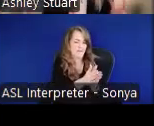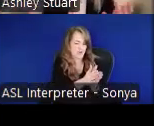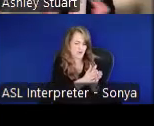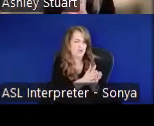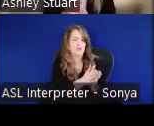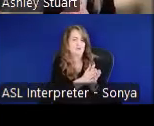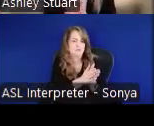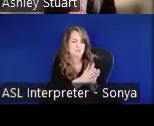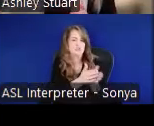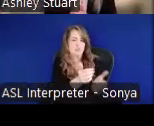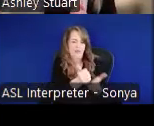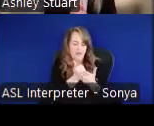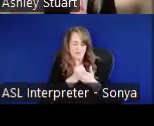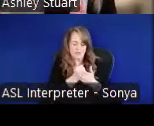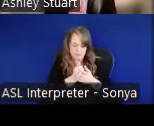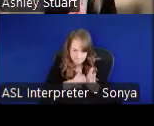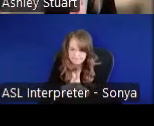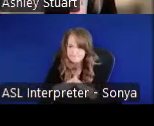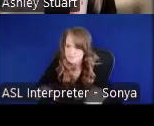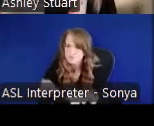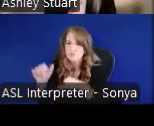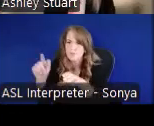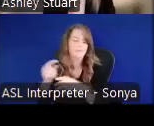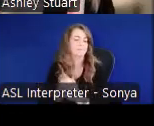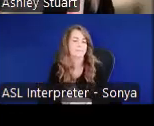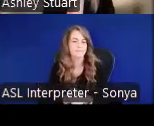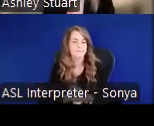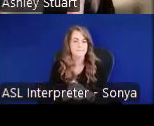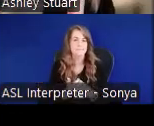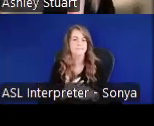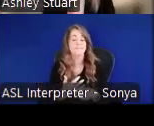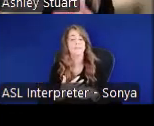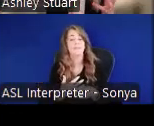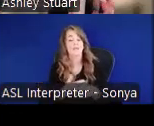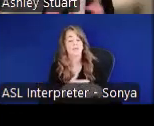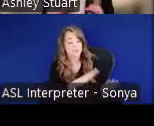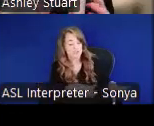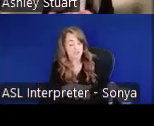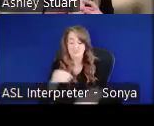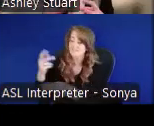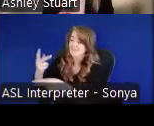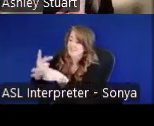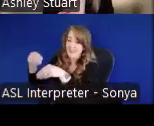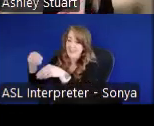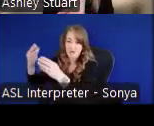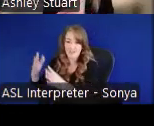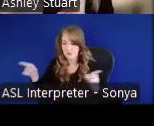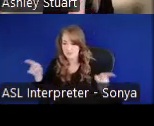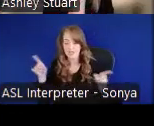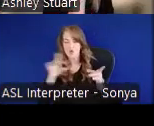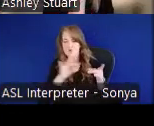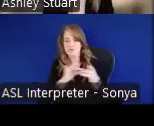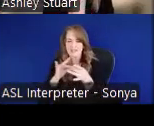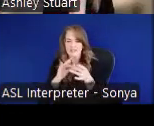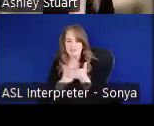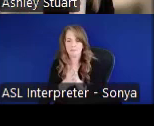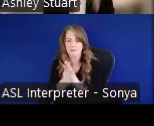It also really strengthens relationships between caregivers and children when we are providing lots of positive